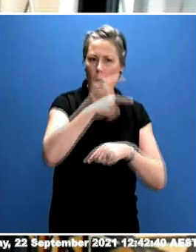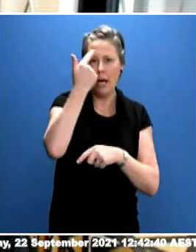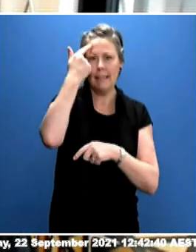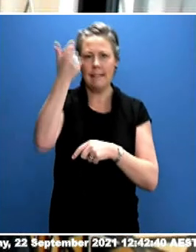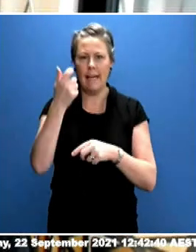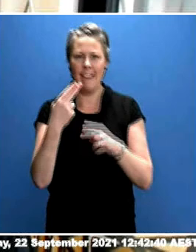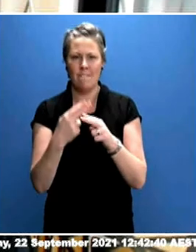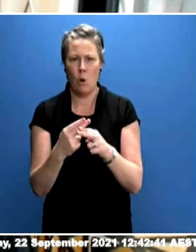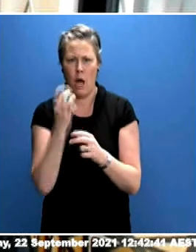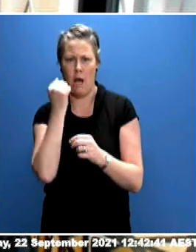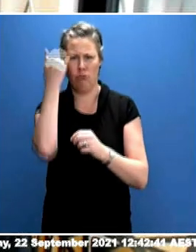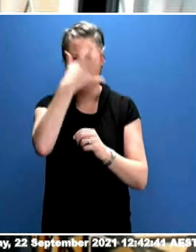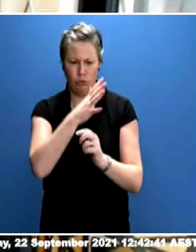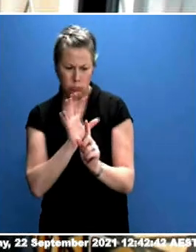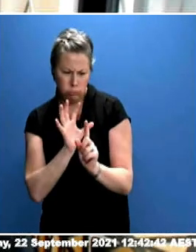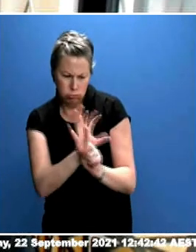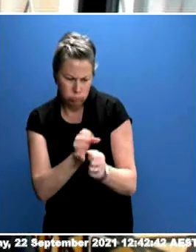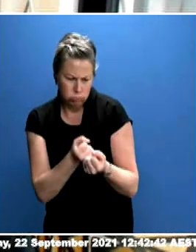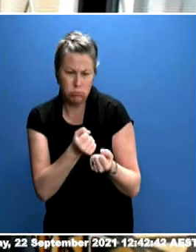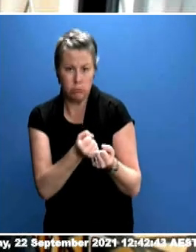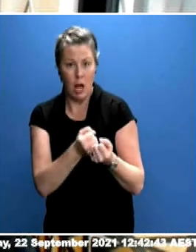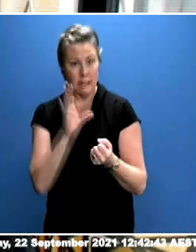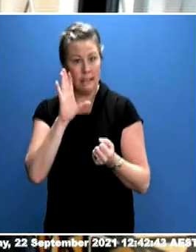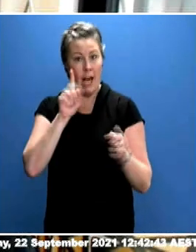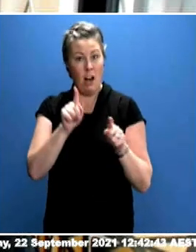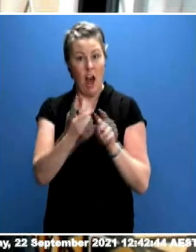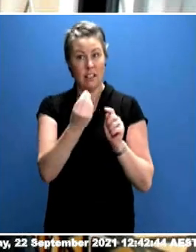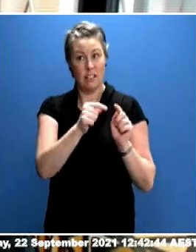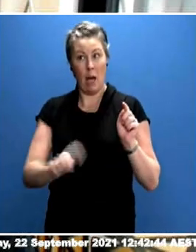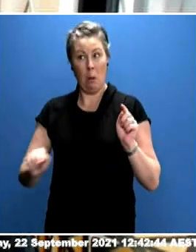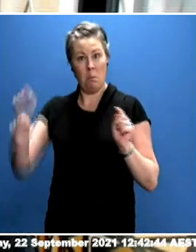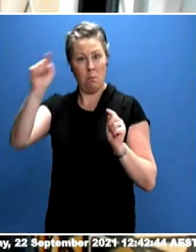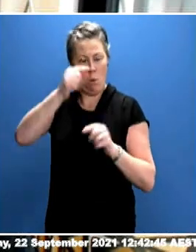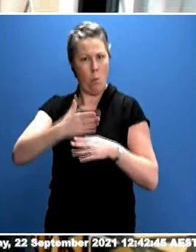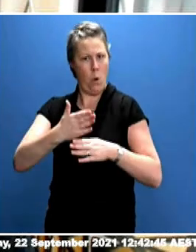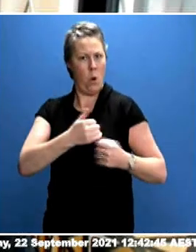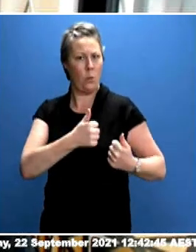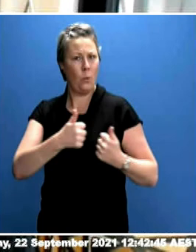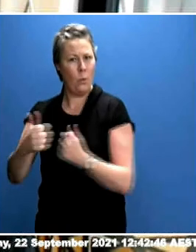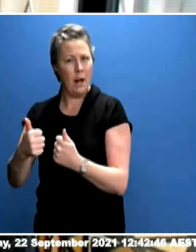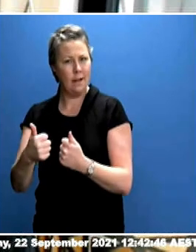which sounds like it's working in some jurisdictions. I just wondered if you'd want to comment on that further,